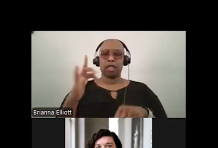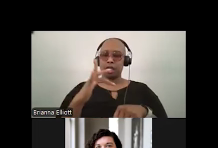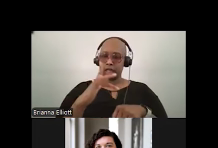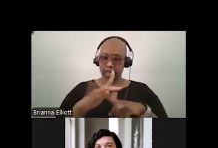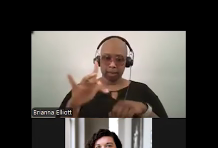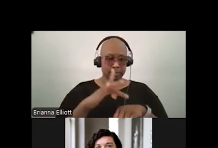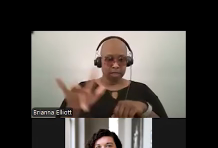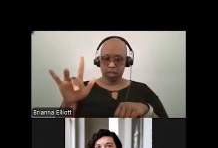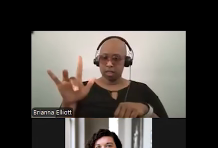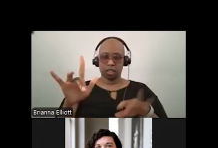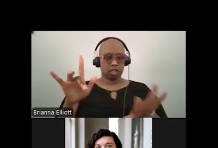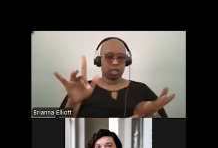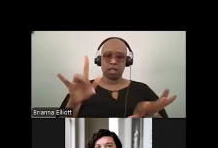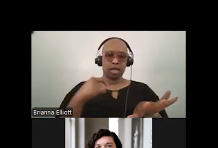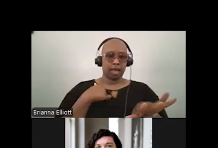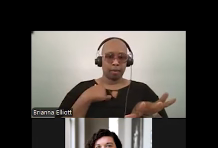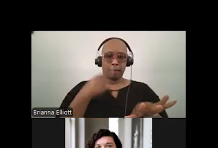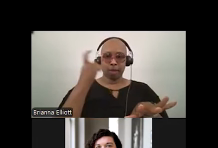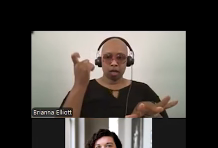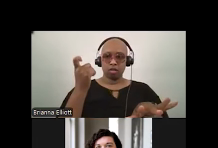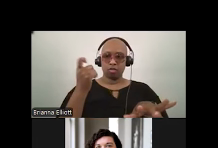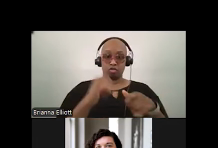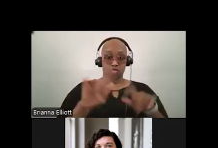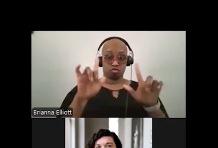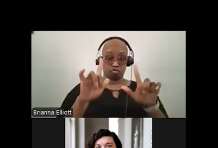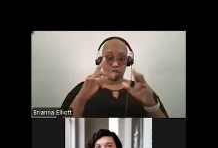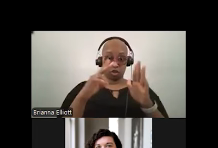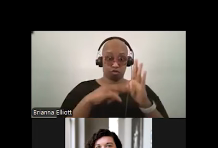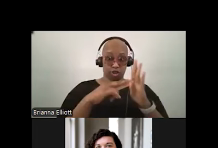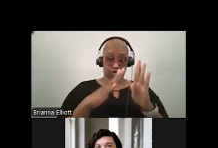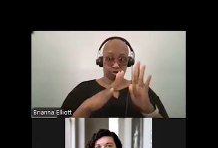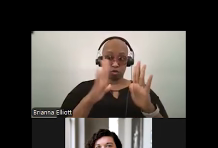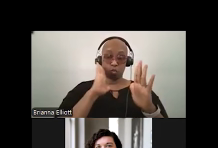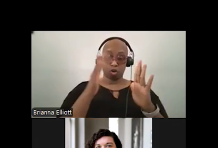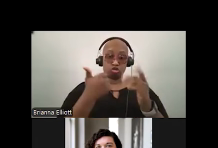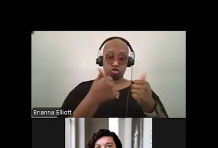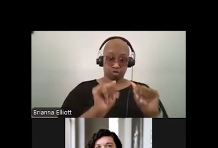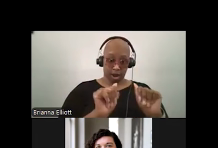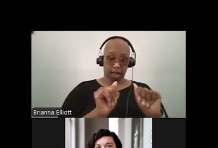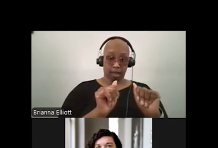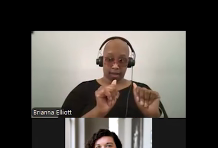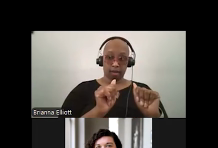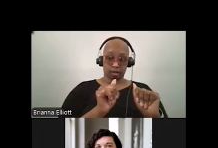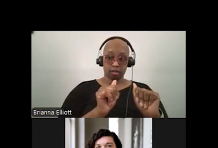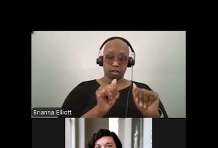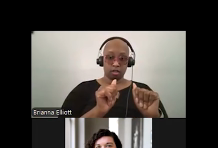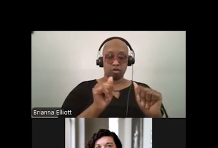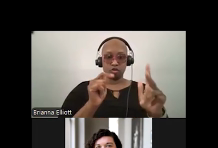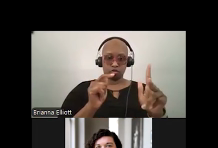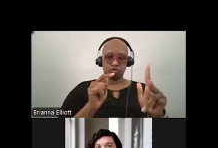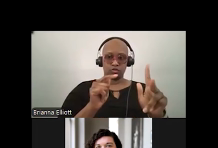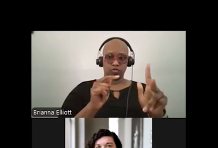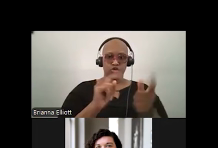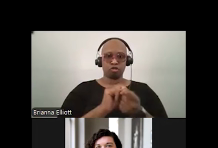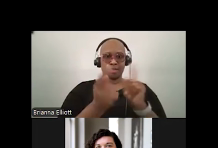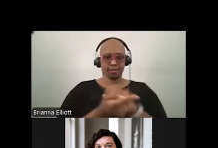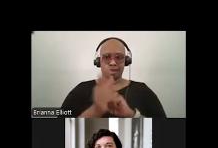to them and not know what to do. So, those are the main ways to work with the accessibility checker